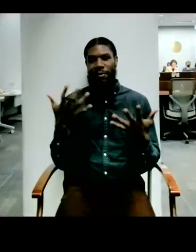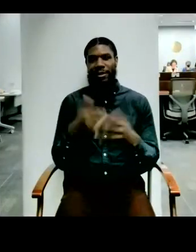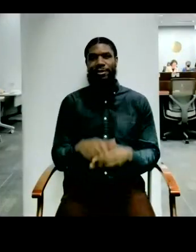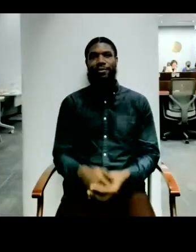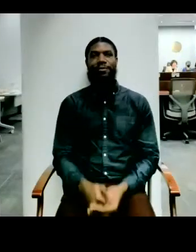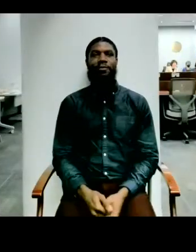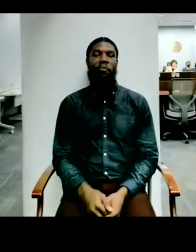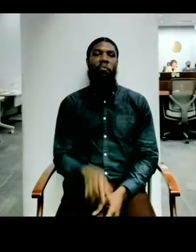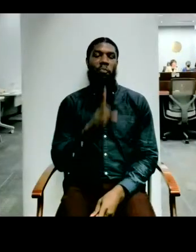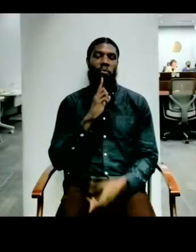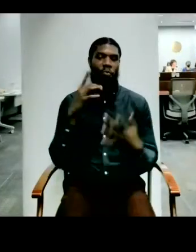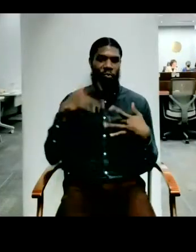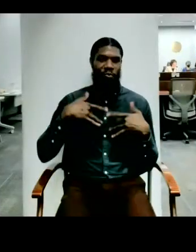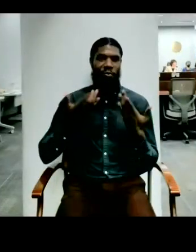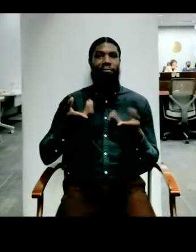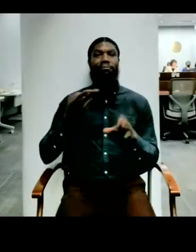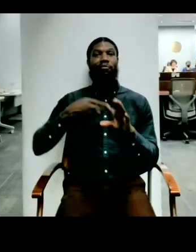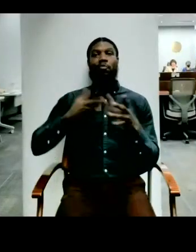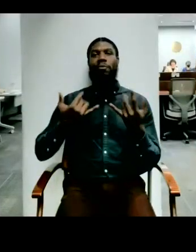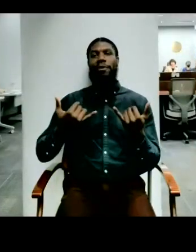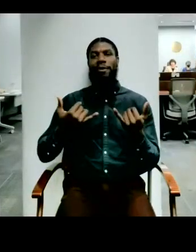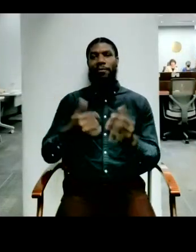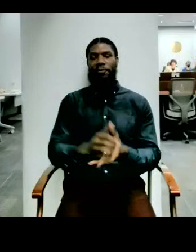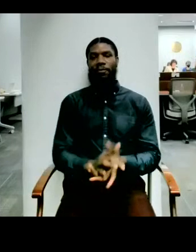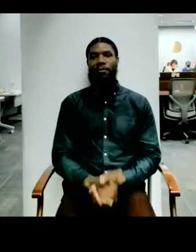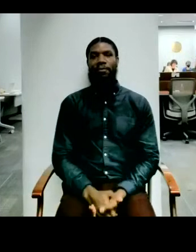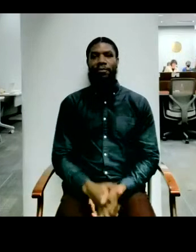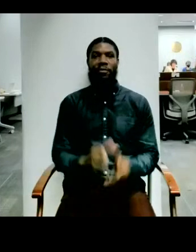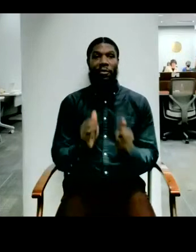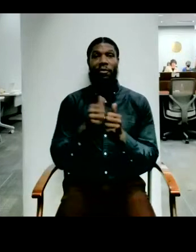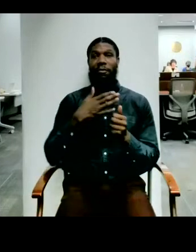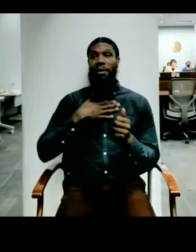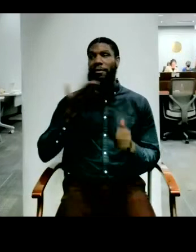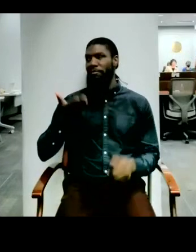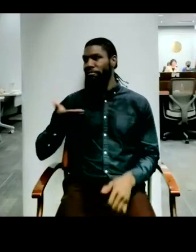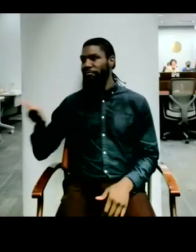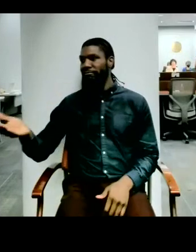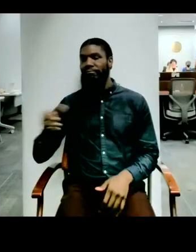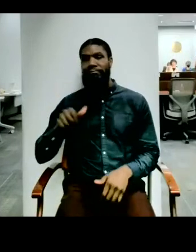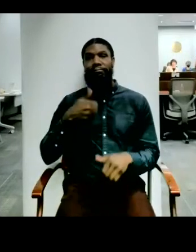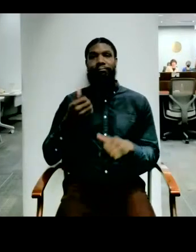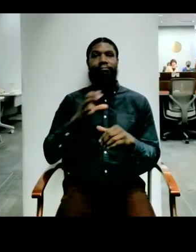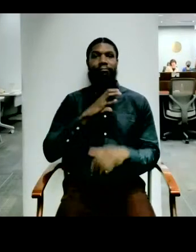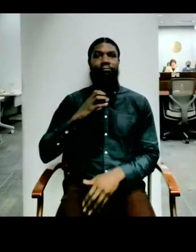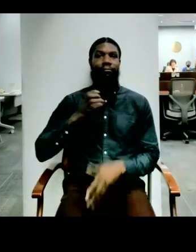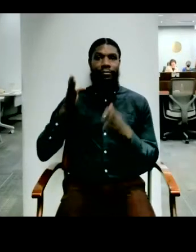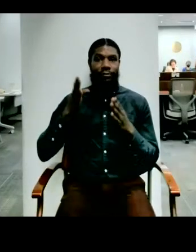so delighted to be here today with my fellow Commissioners, with our Commission employees,